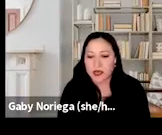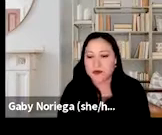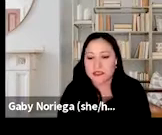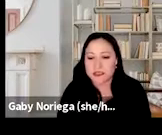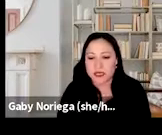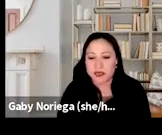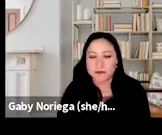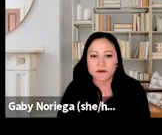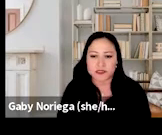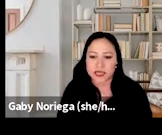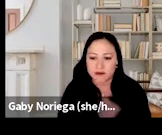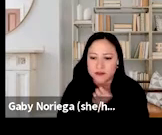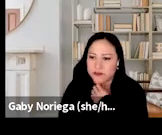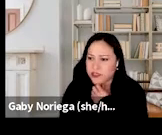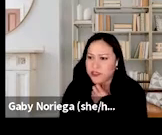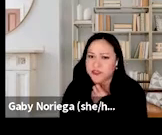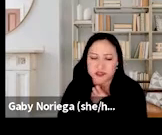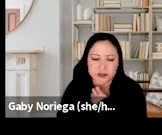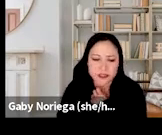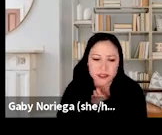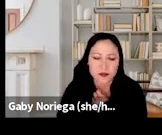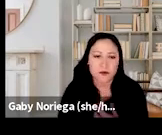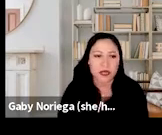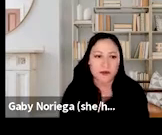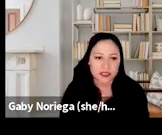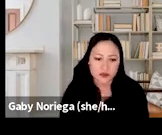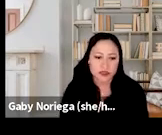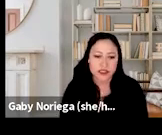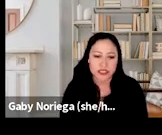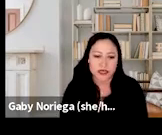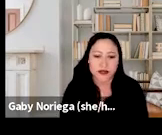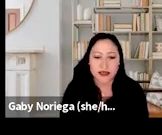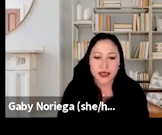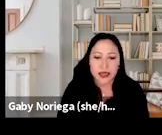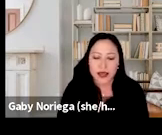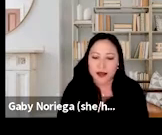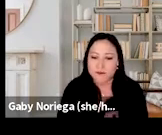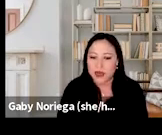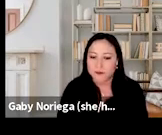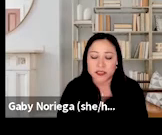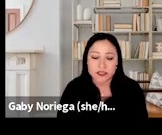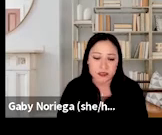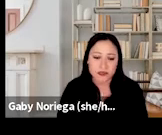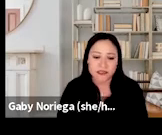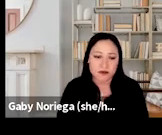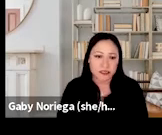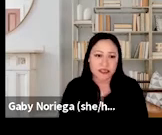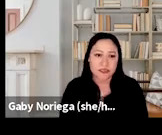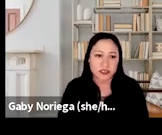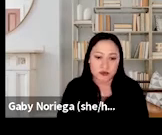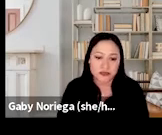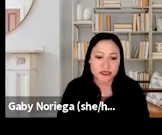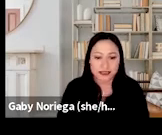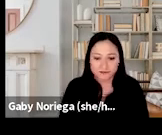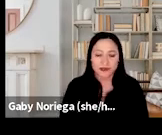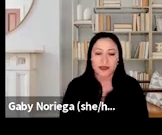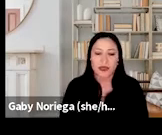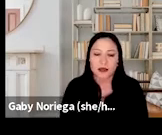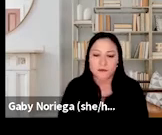Gaby Noriega (she/hers), SCEC: Okay, so Finally, we have upland CERT represented by Neil Gerard but who is unfortunately out due to meet knee surgery, so he just wanted to share.